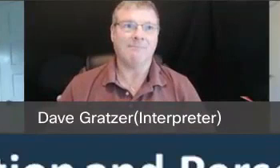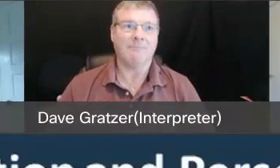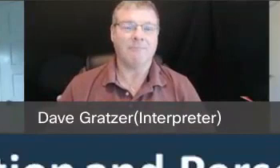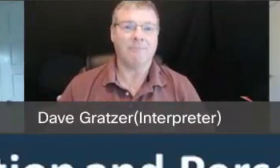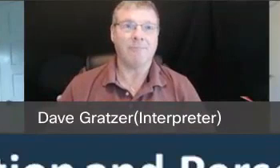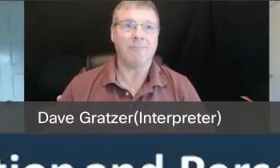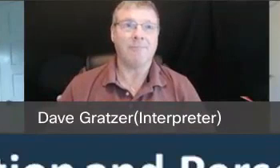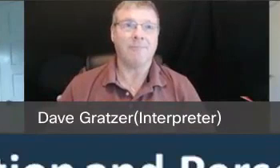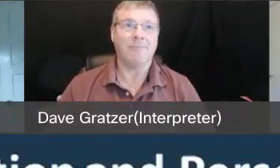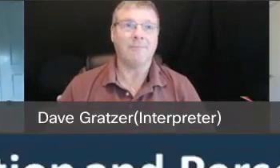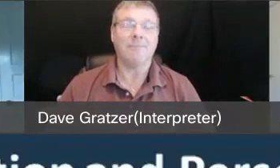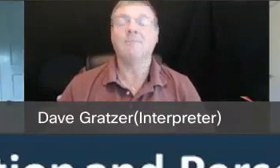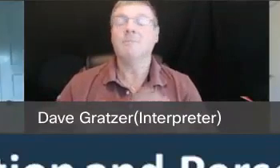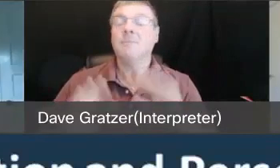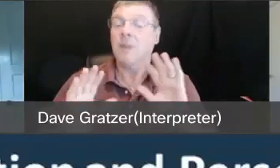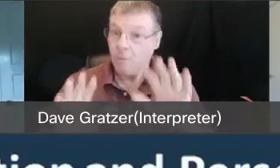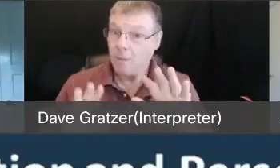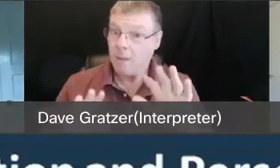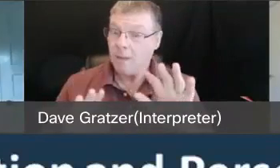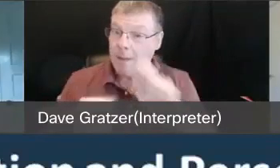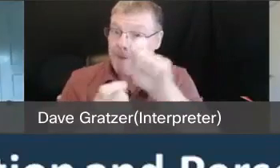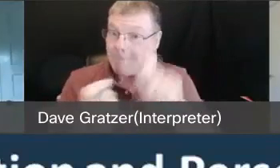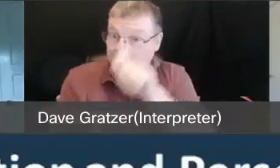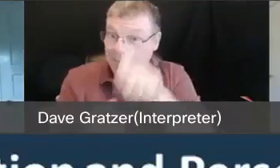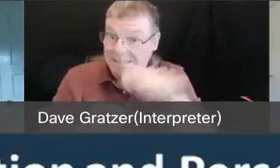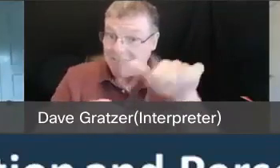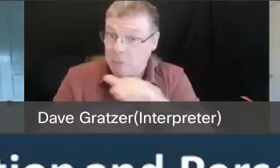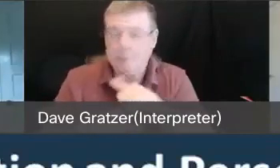Well, we don't have the specific training at the moment for disability examiners,